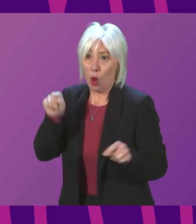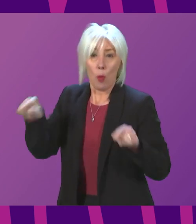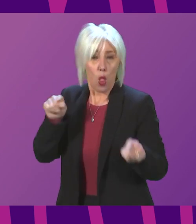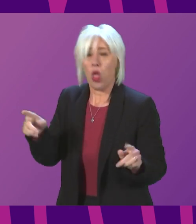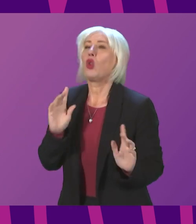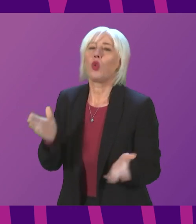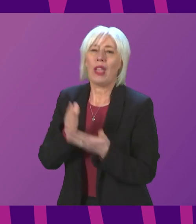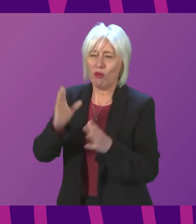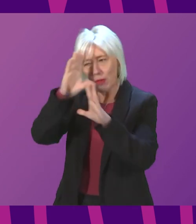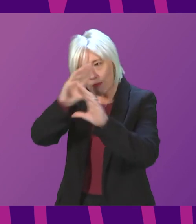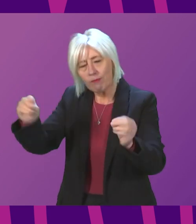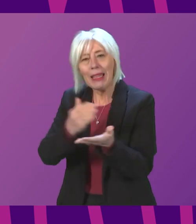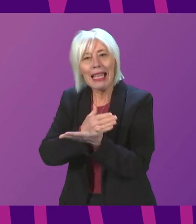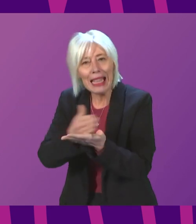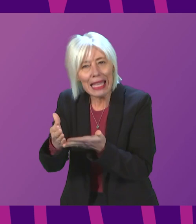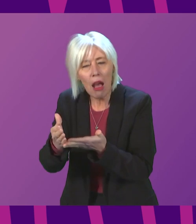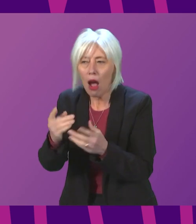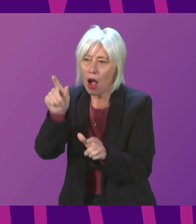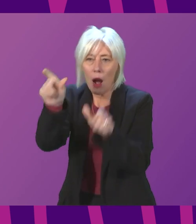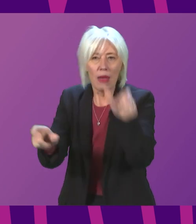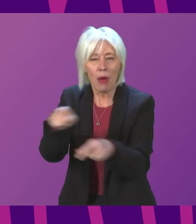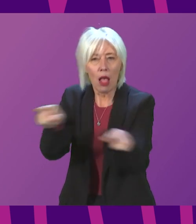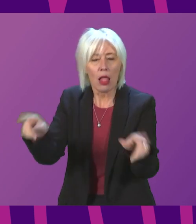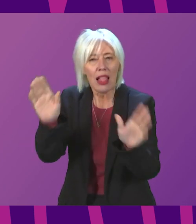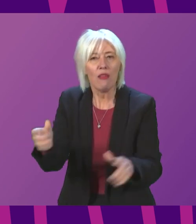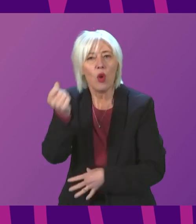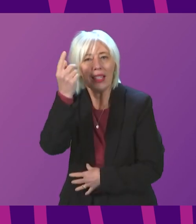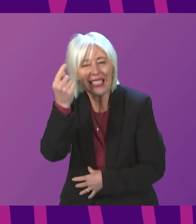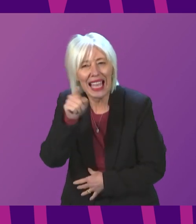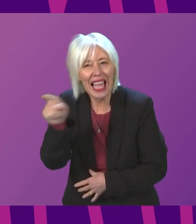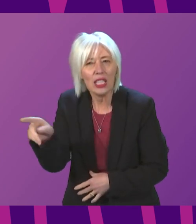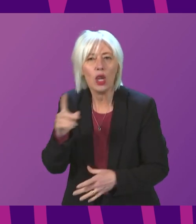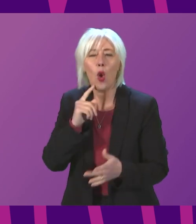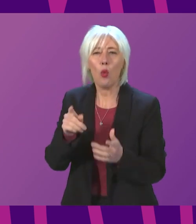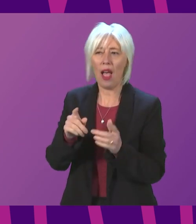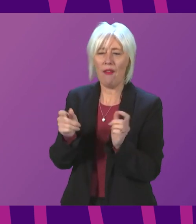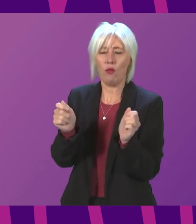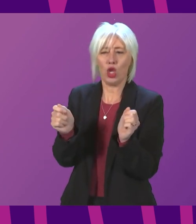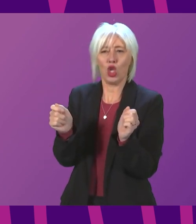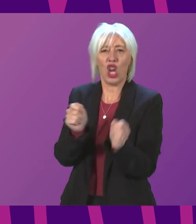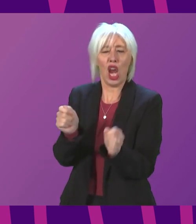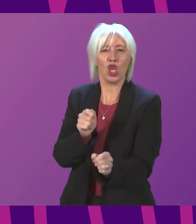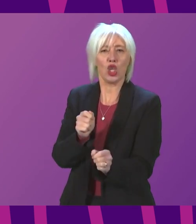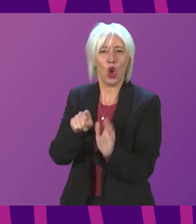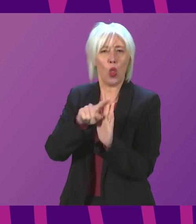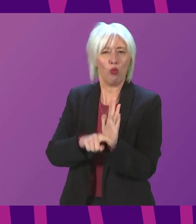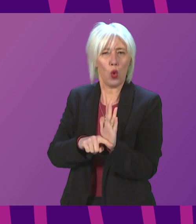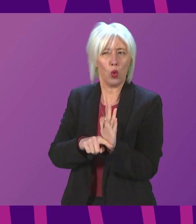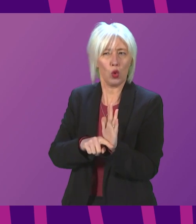them properly and that people understand not just the easing of some of the rules, but